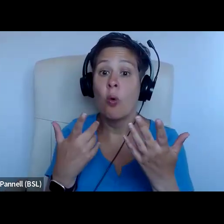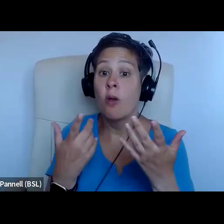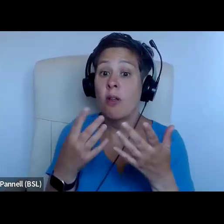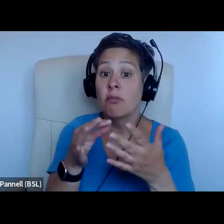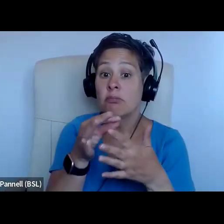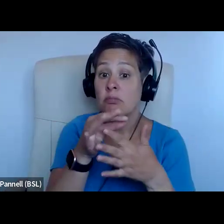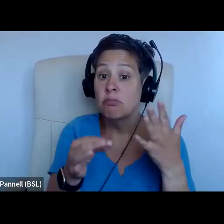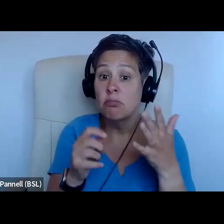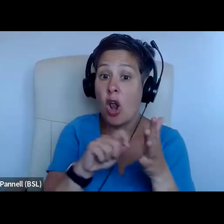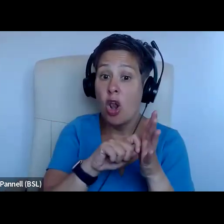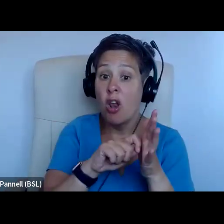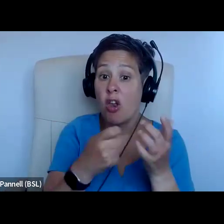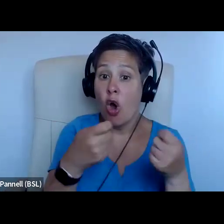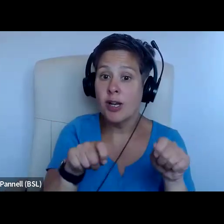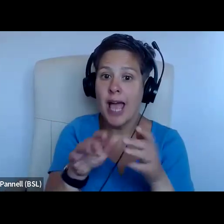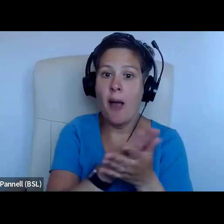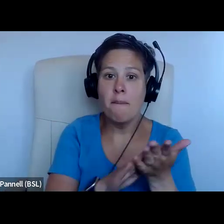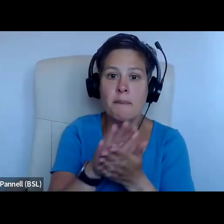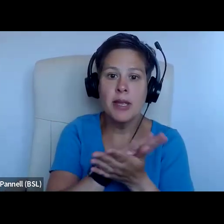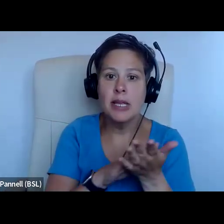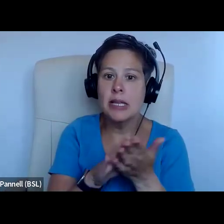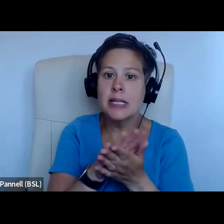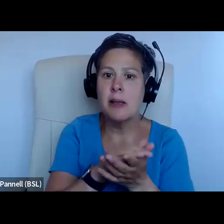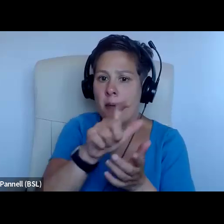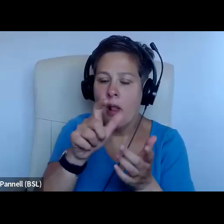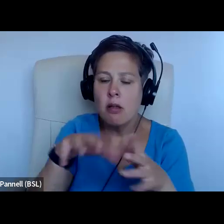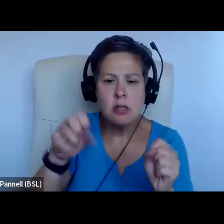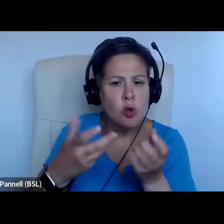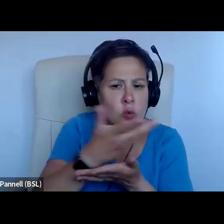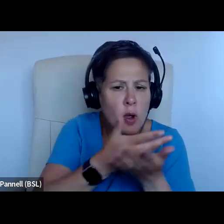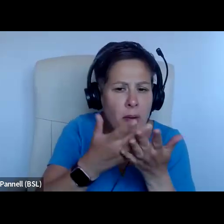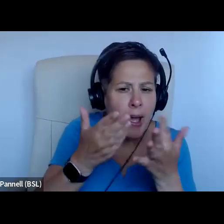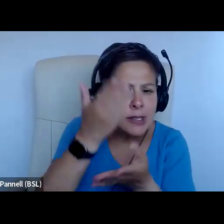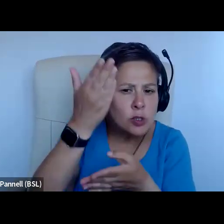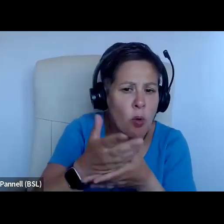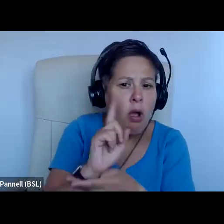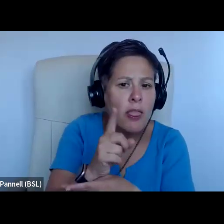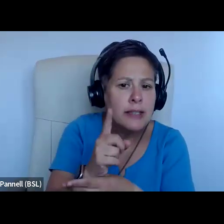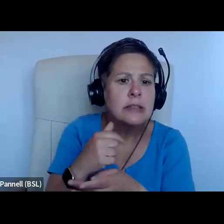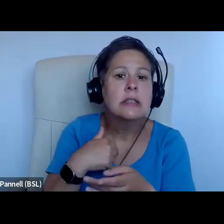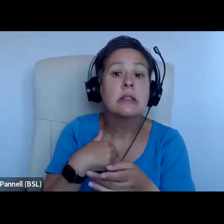recognizing themselves to be in need of the program. But some way or another, the number of people who apply